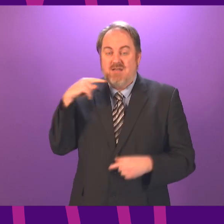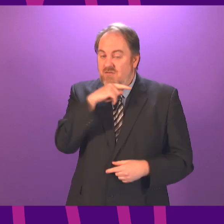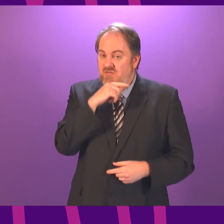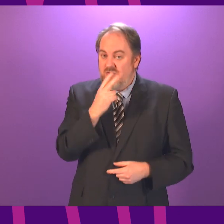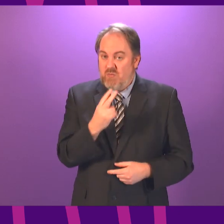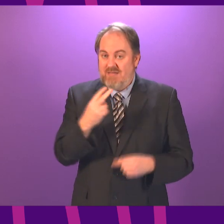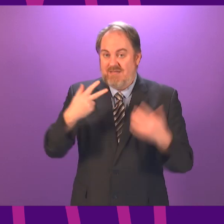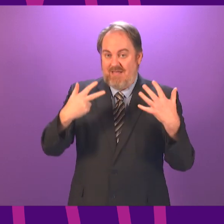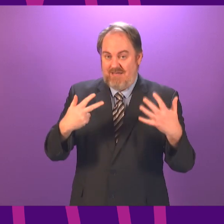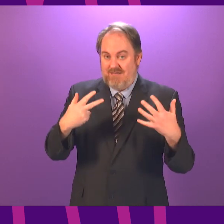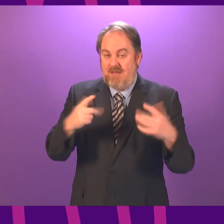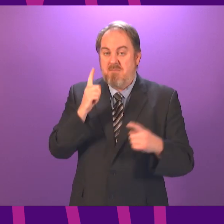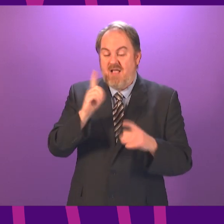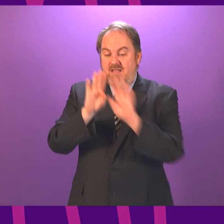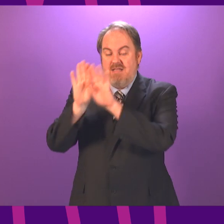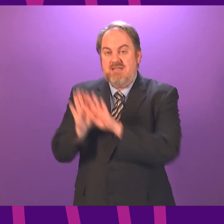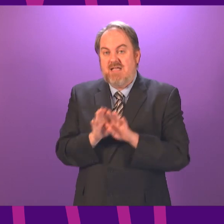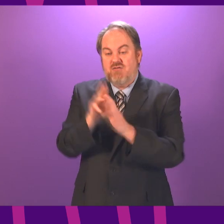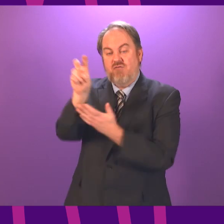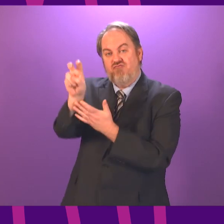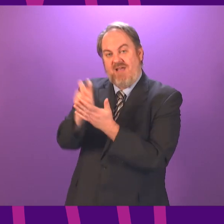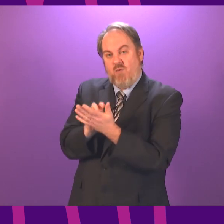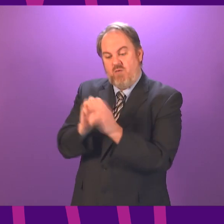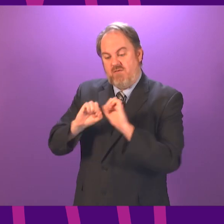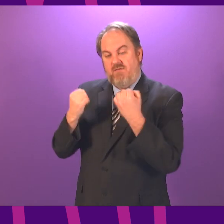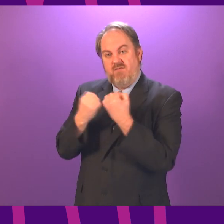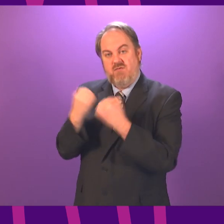National Records of Scotland has just published its weekly update, which includes cases in